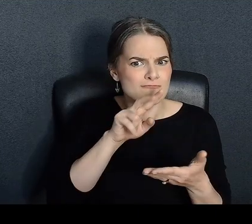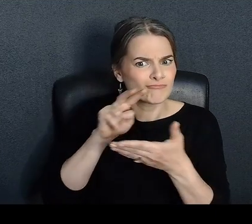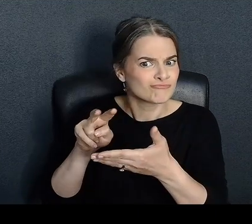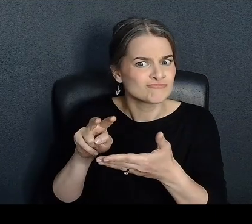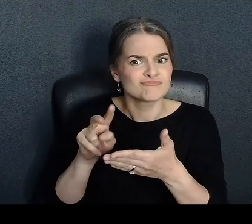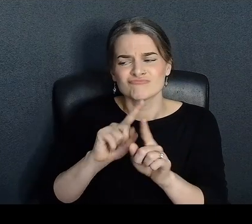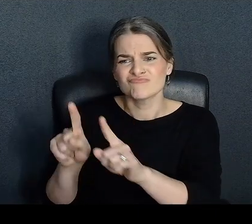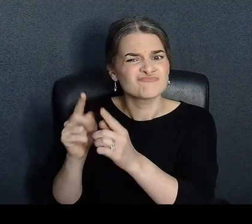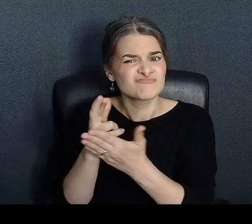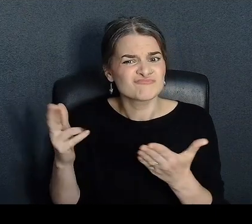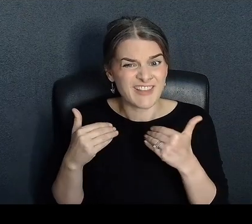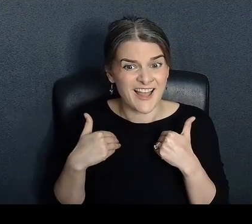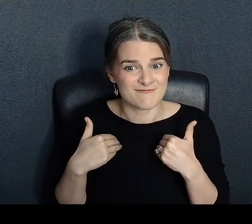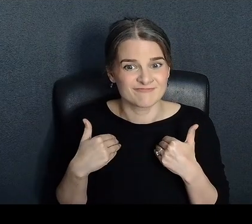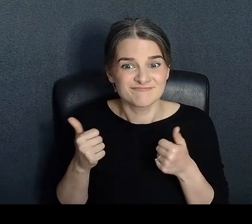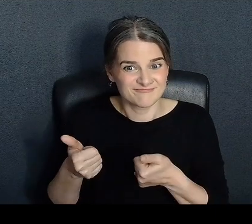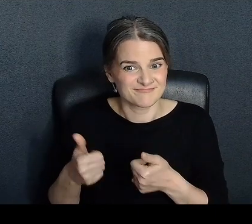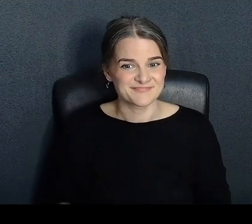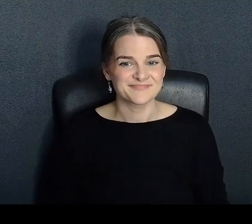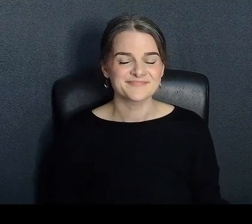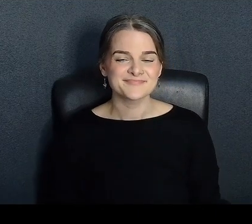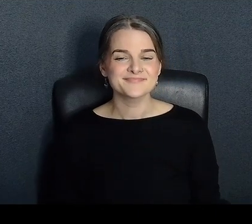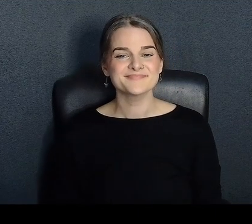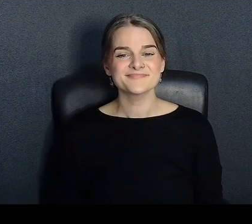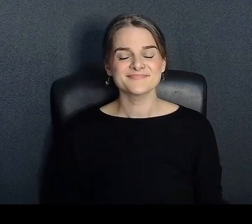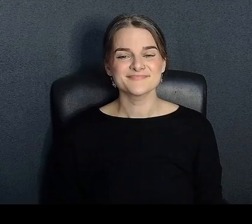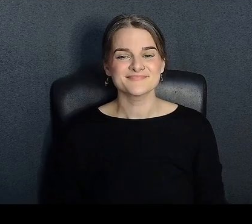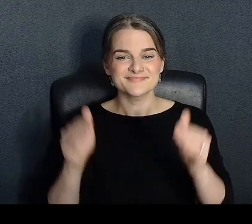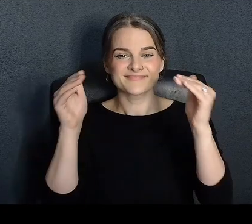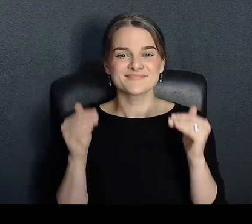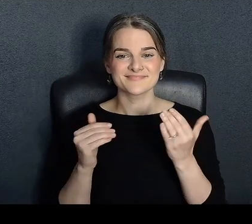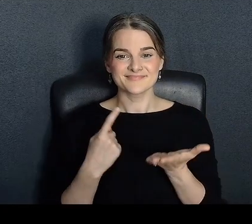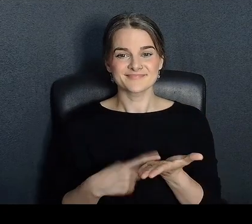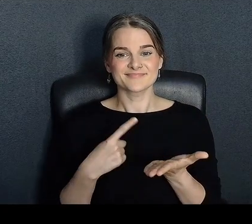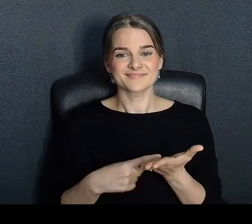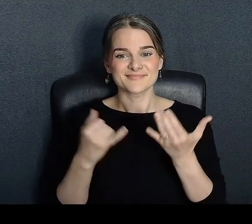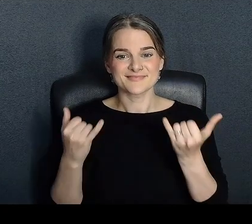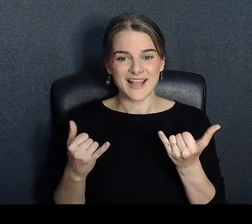I'd like to talk about now the Telecommunications Relay Service.